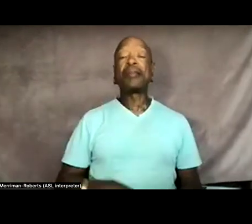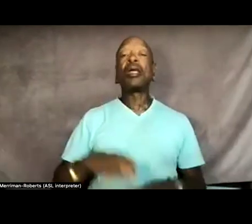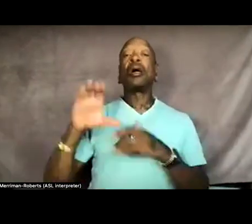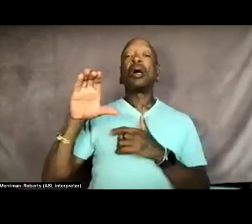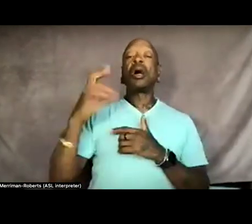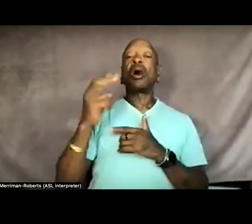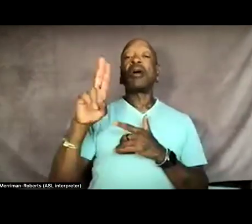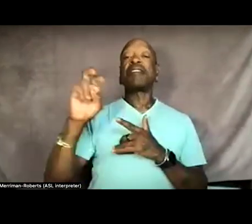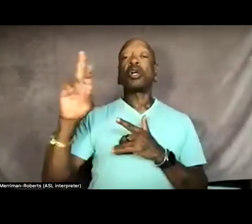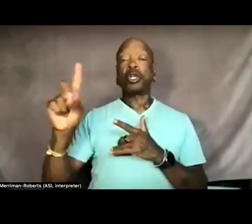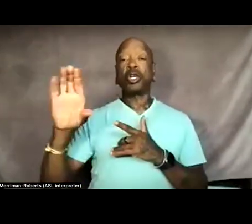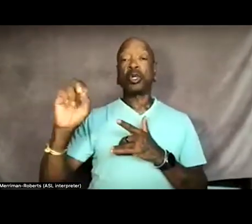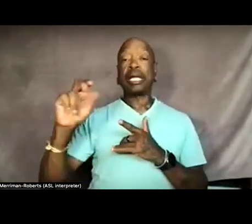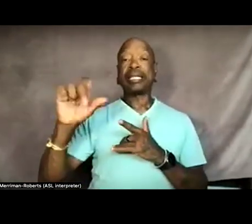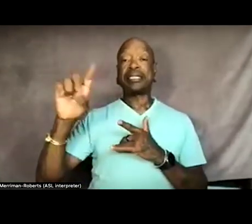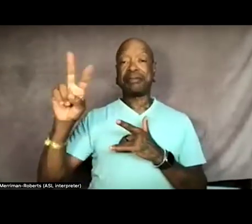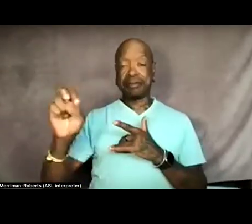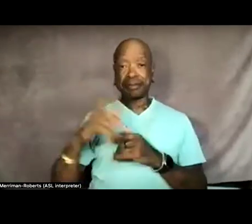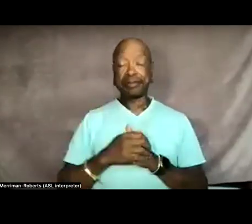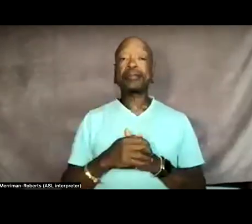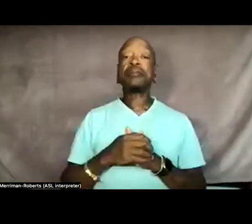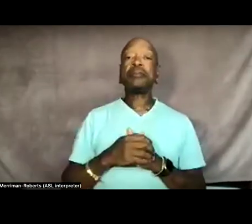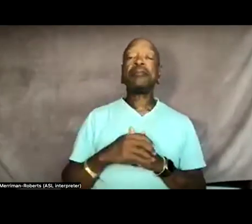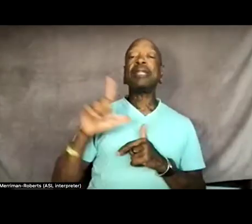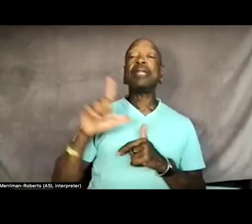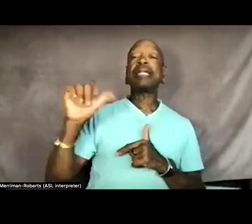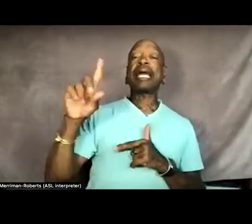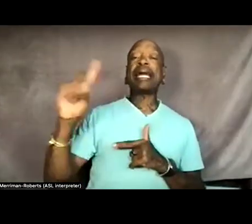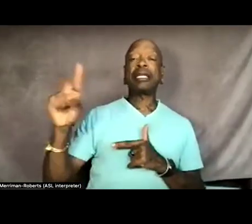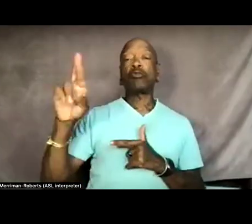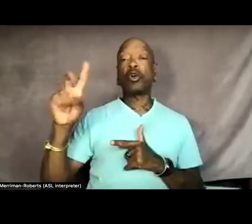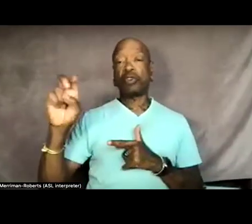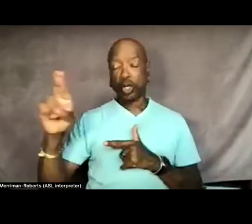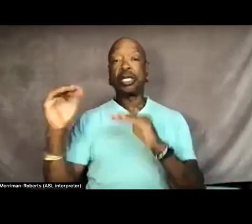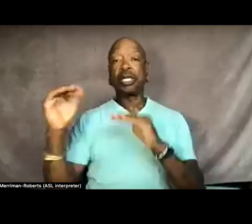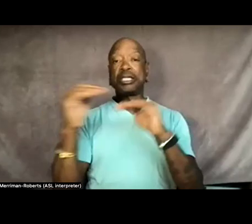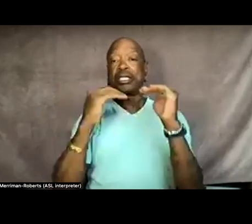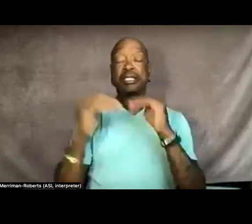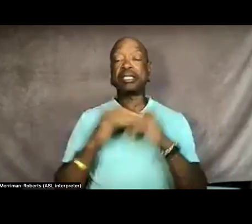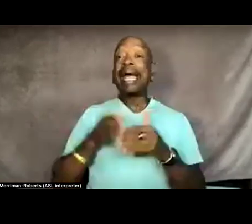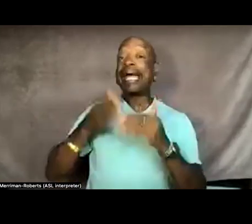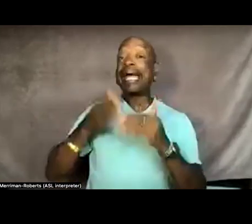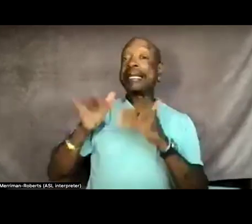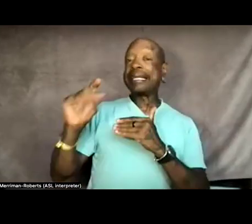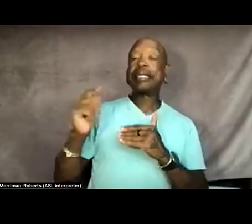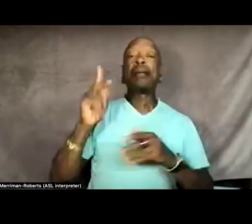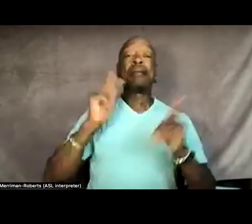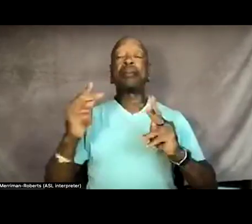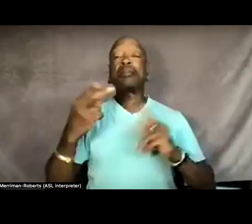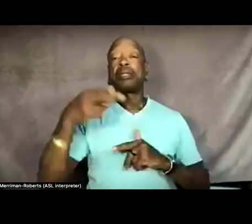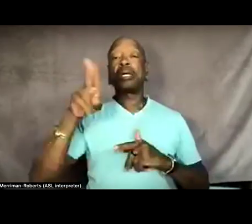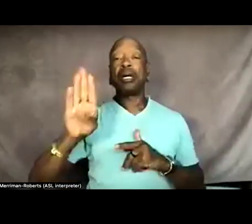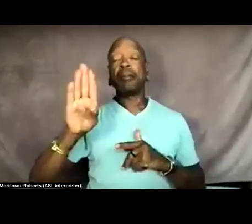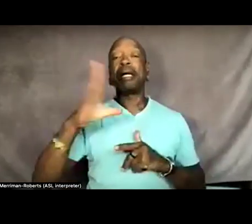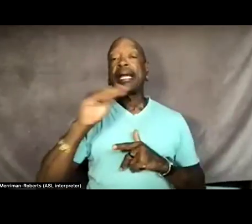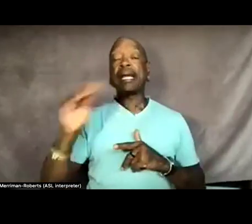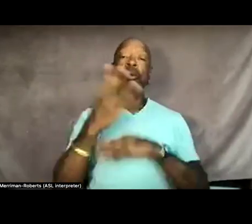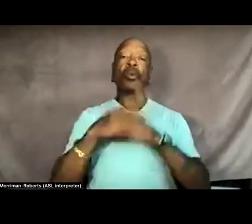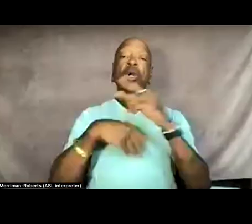GSI Long COVID Justice Panendit People's Hub and World Health Network when we began planning this